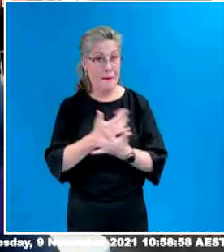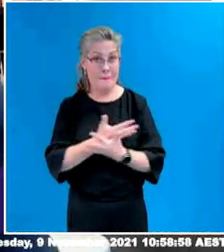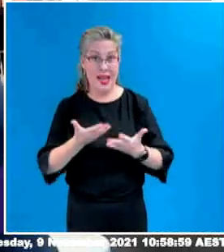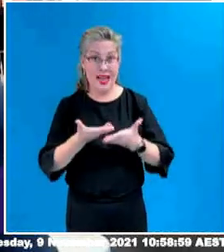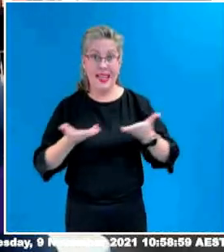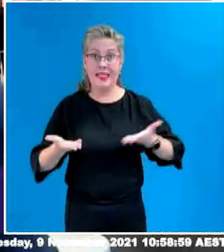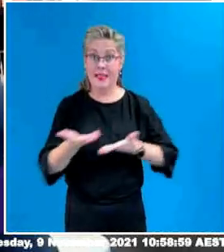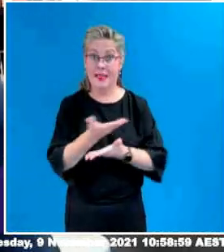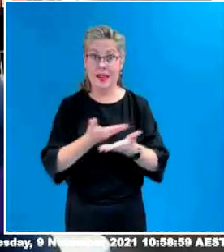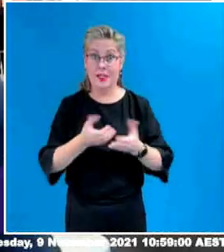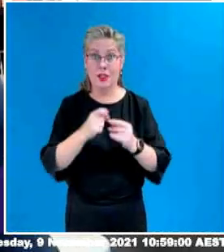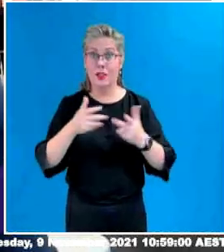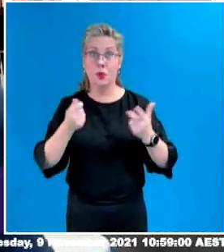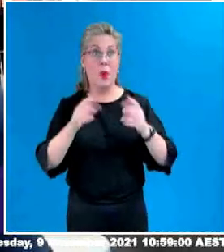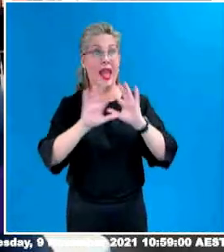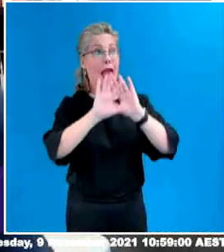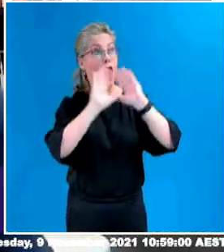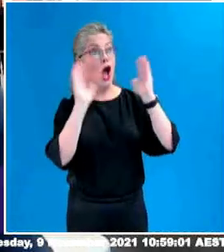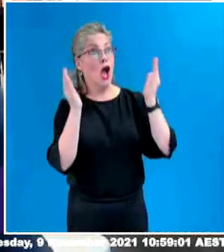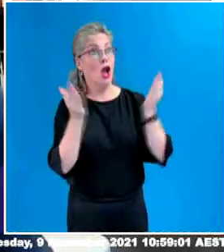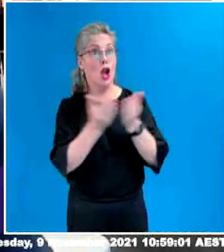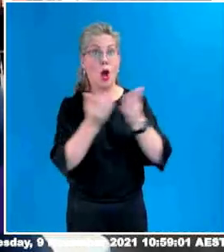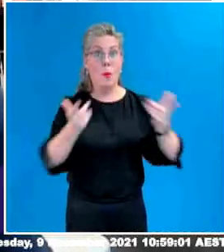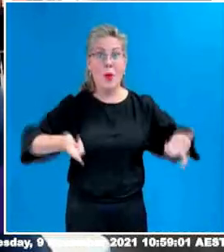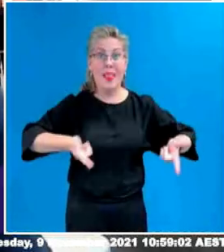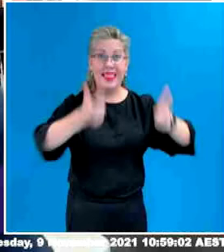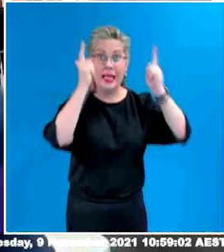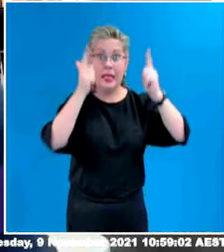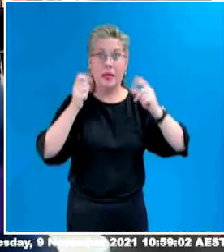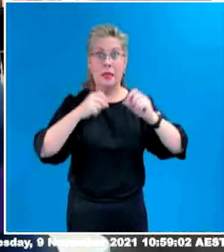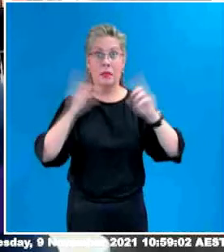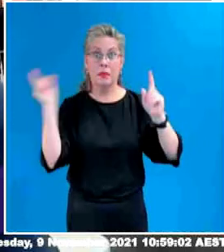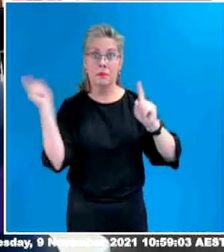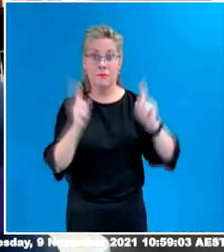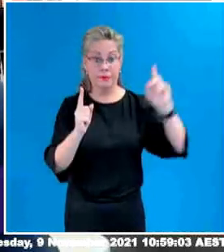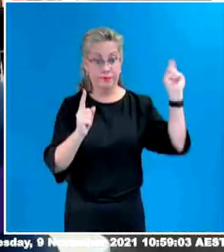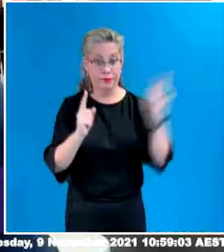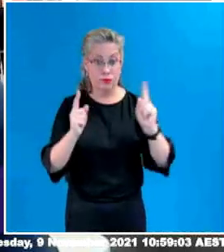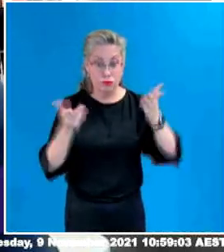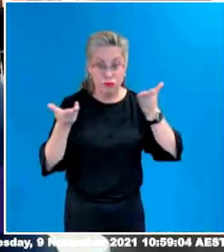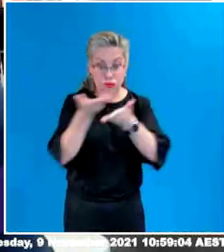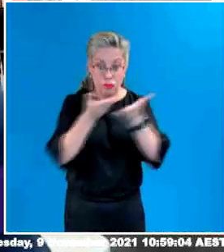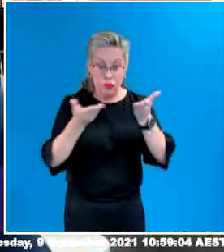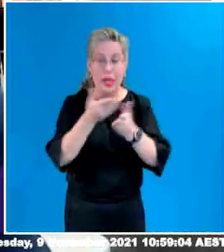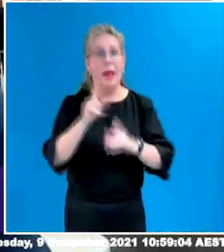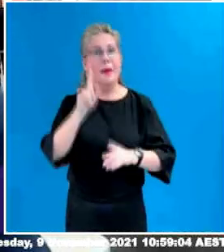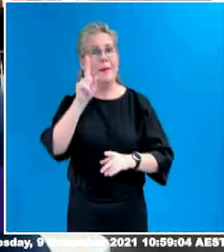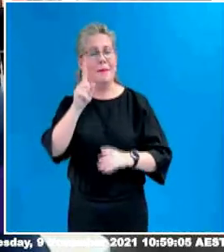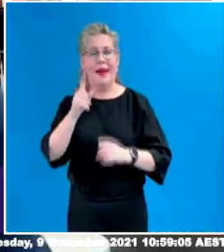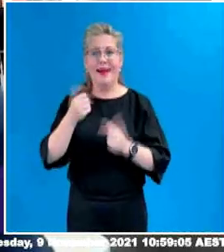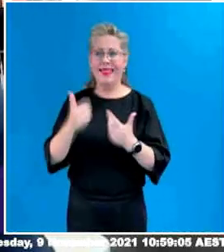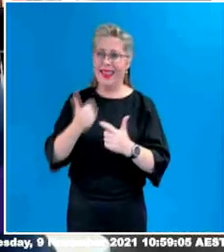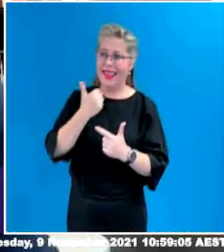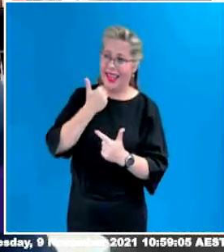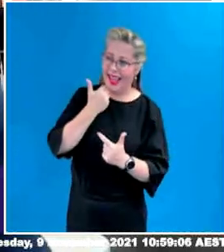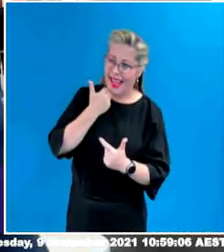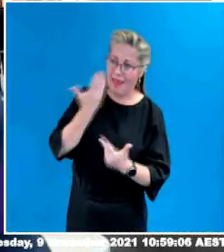by global leaders, but very much with the role of business and civil society having a lot of weight there.